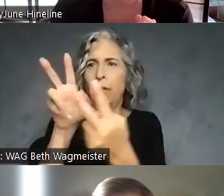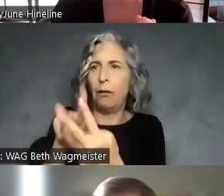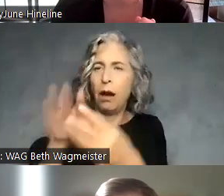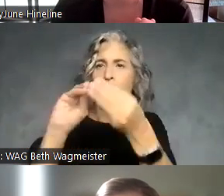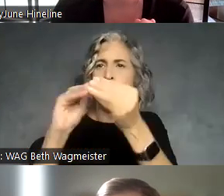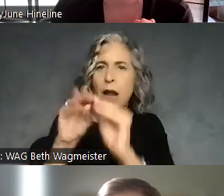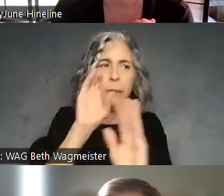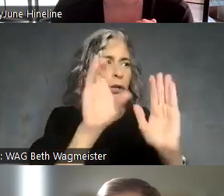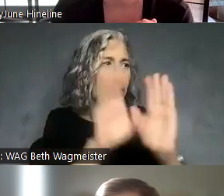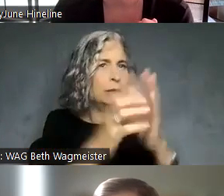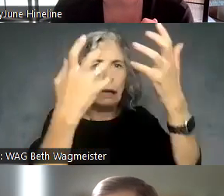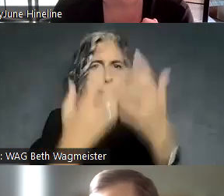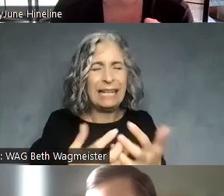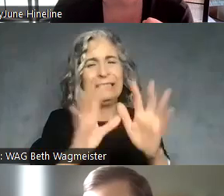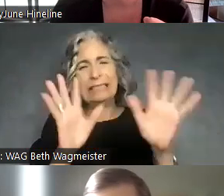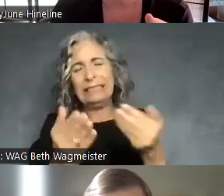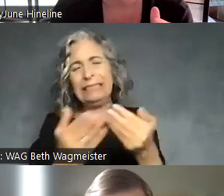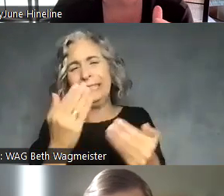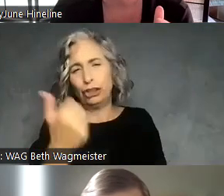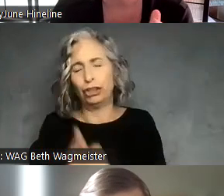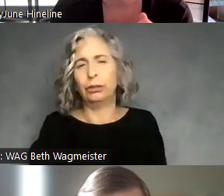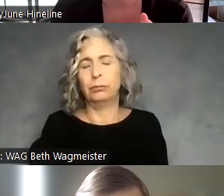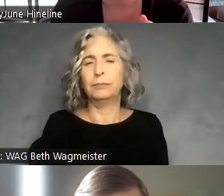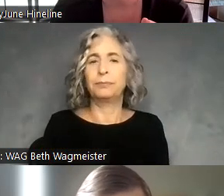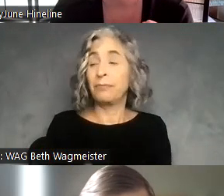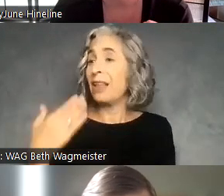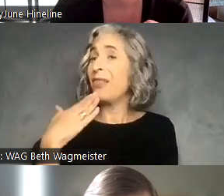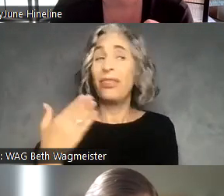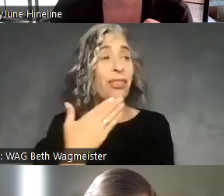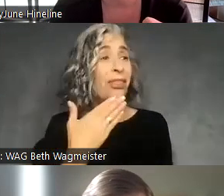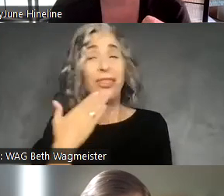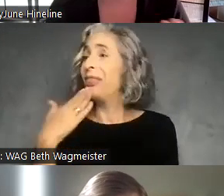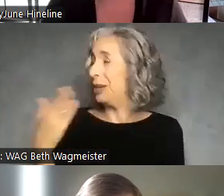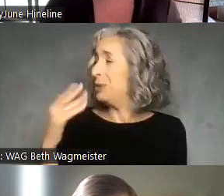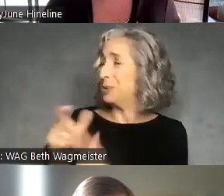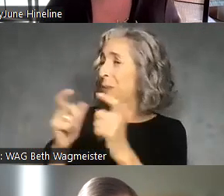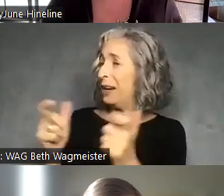biometrics I think is a really good way if that's possible. Eye recognition is one of the best ways.